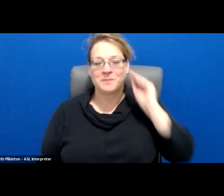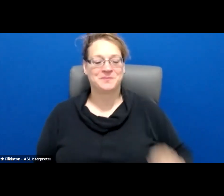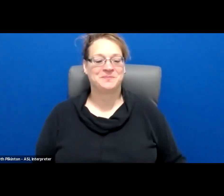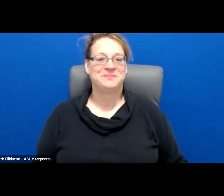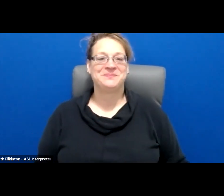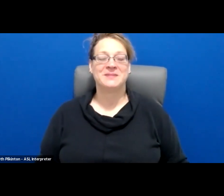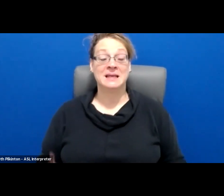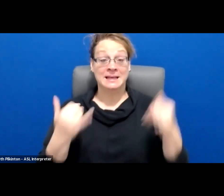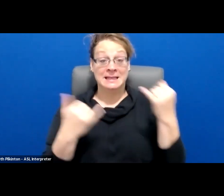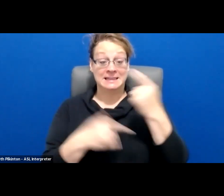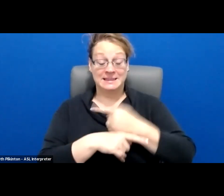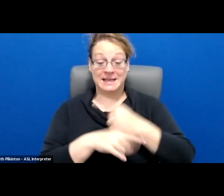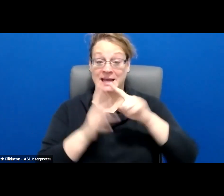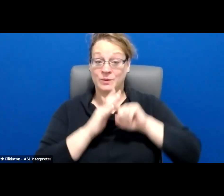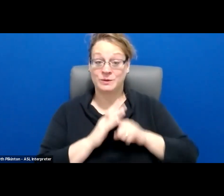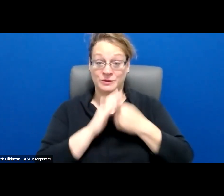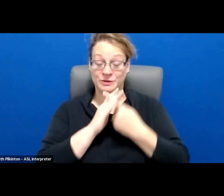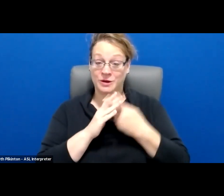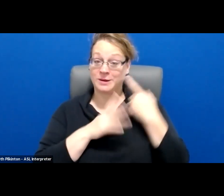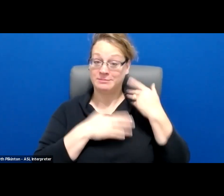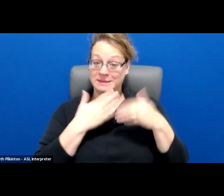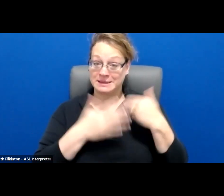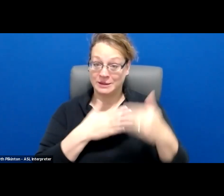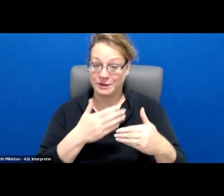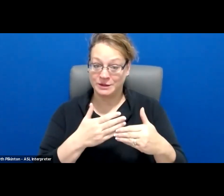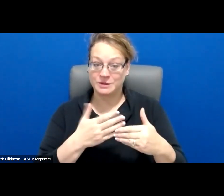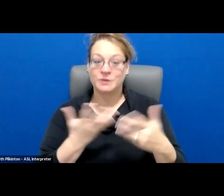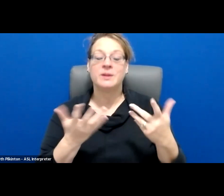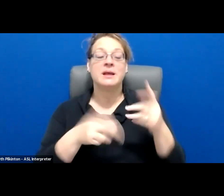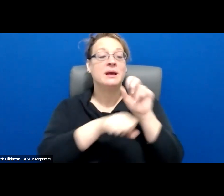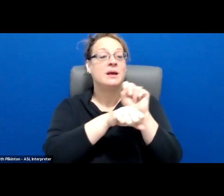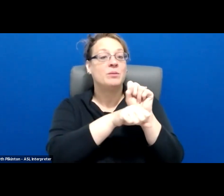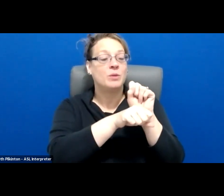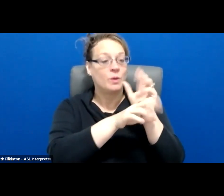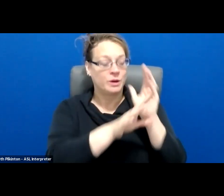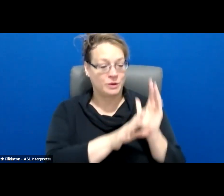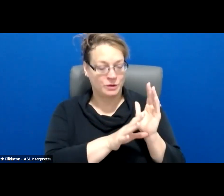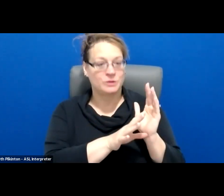I'm speaking to you in front of my old brick fireplace inside of my home.